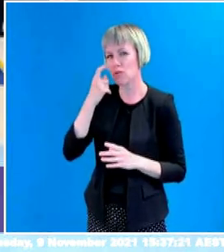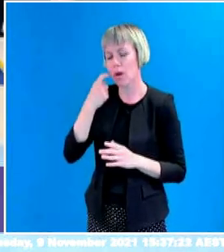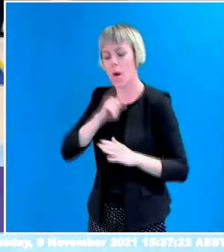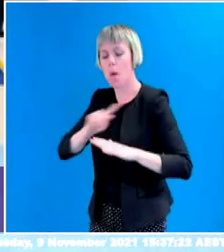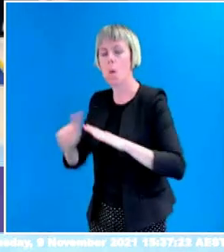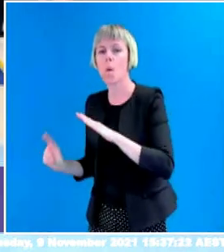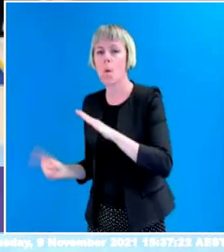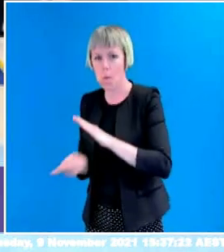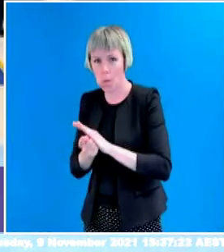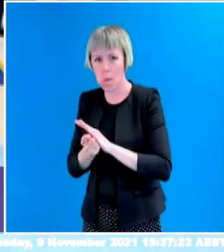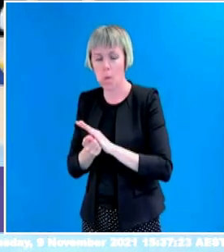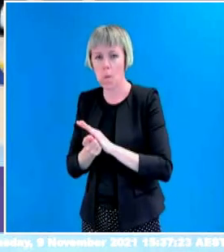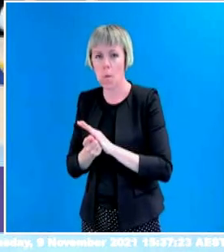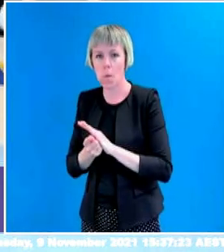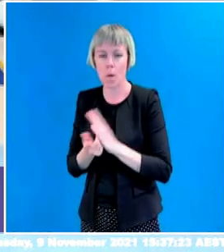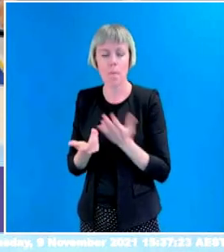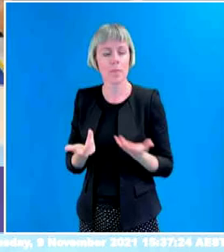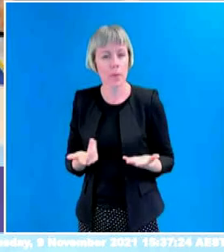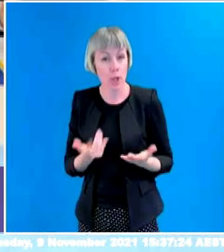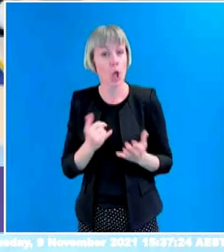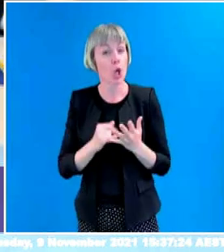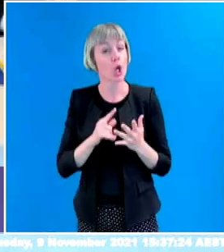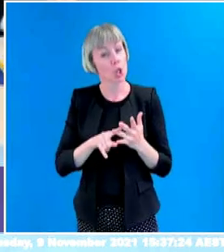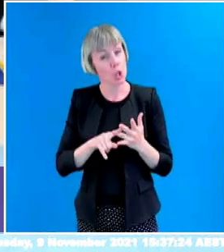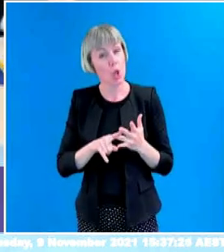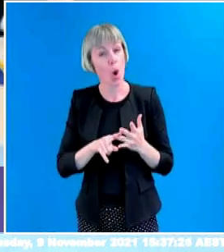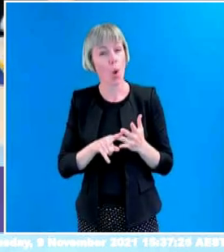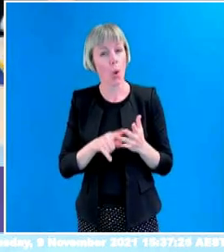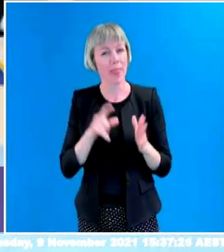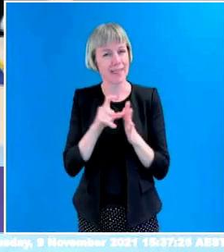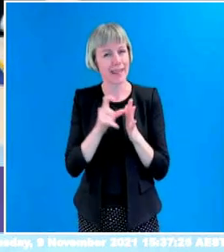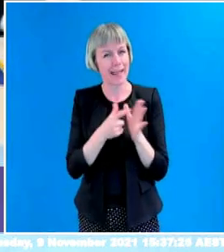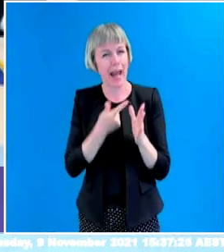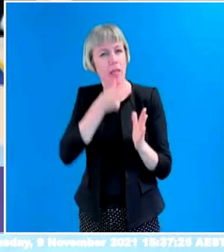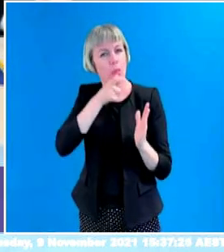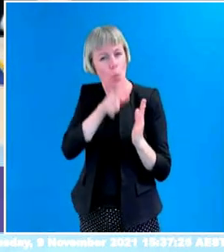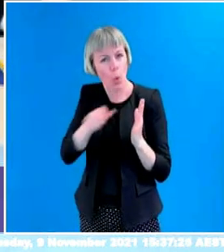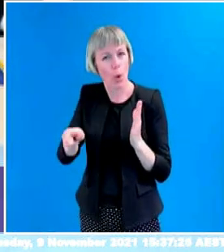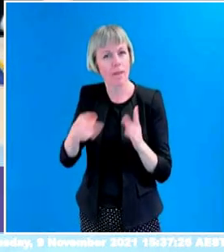reasonable adjustments and if you haven't, you are exposed to a potential discrimination claim.